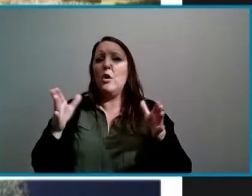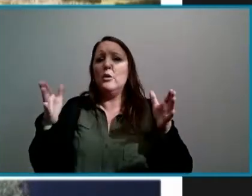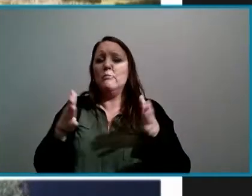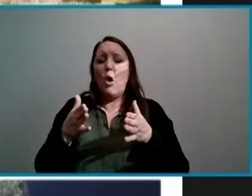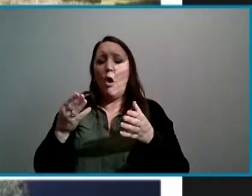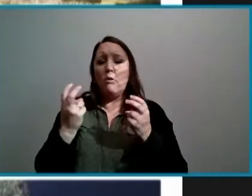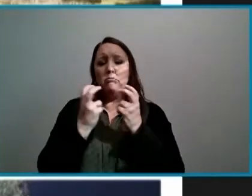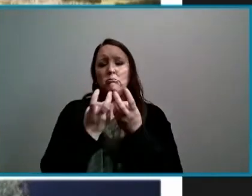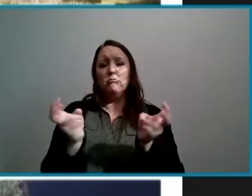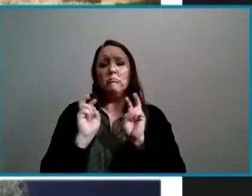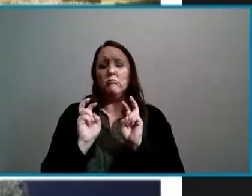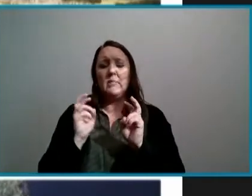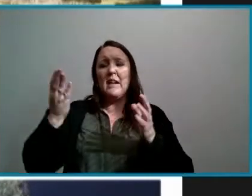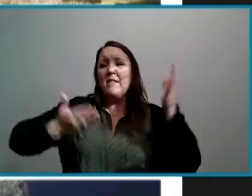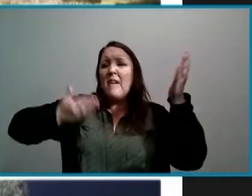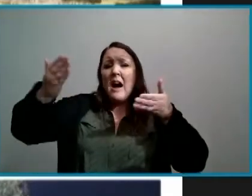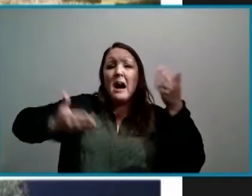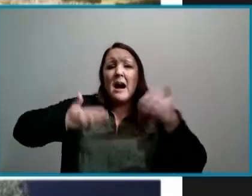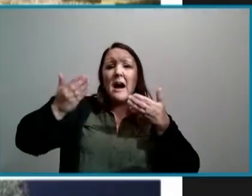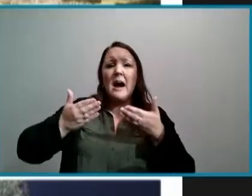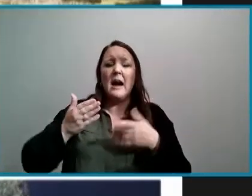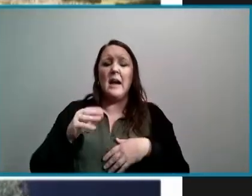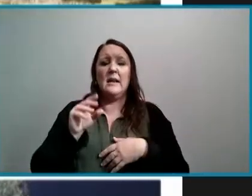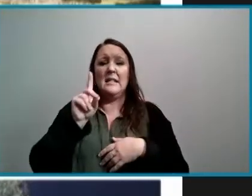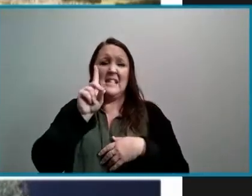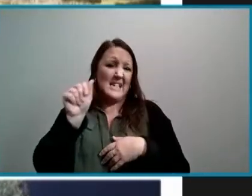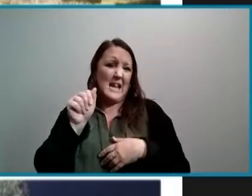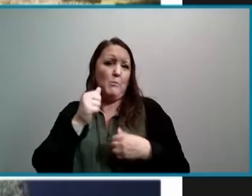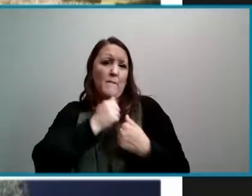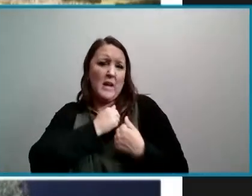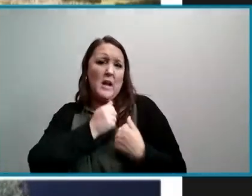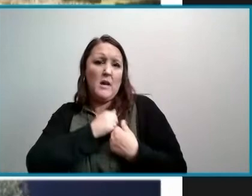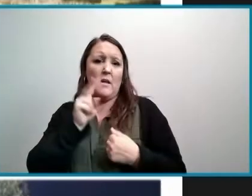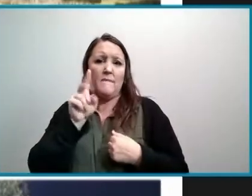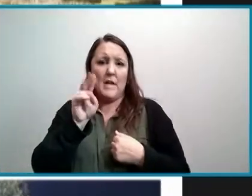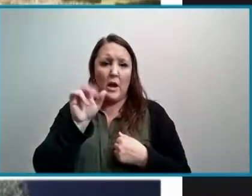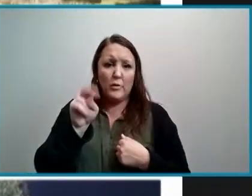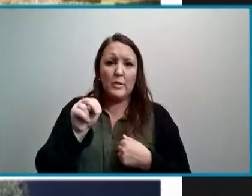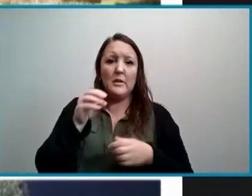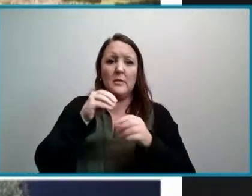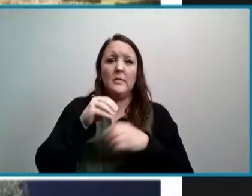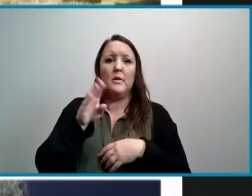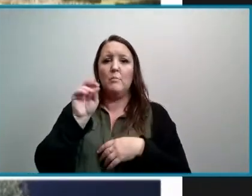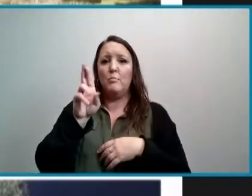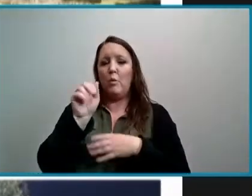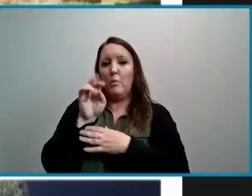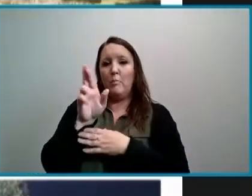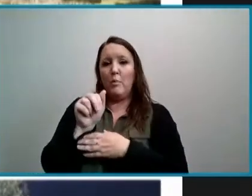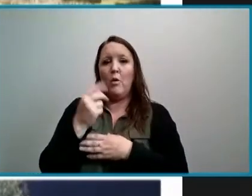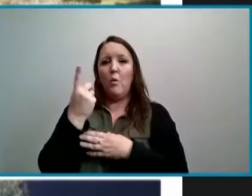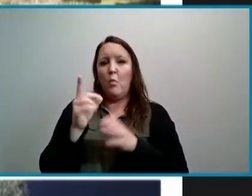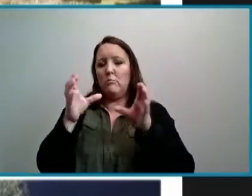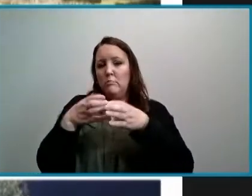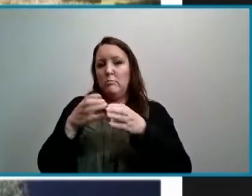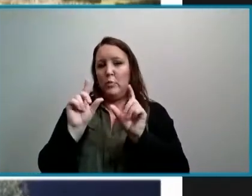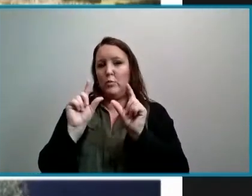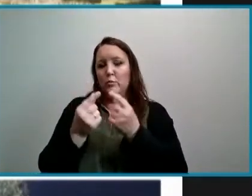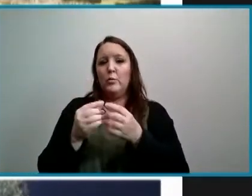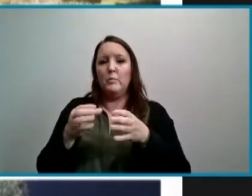you know, the, the disabled veterans, uh, group or uh, uh, this one particular group, you know, we just listen and they, you know,